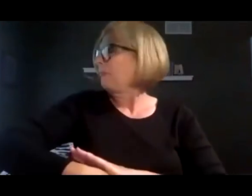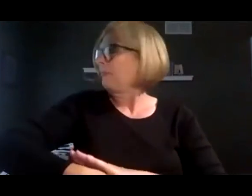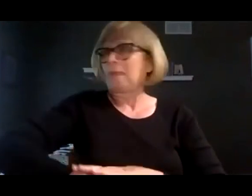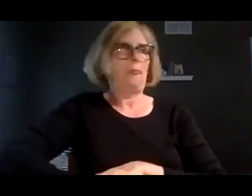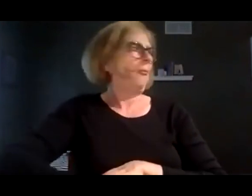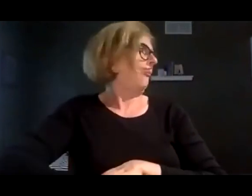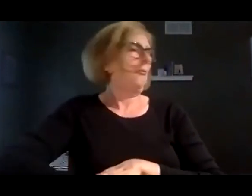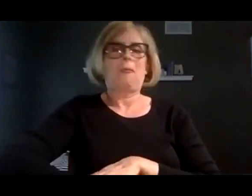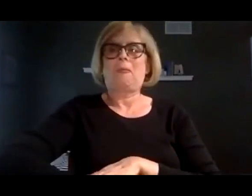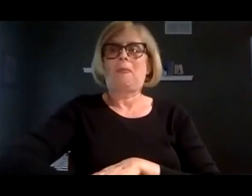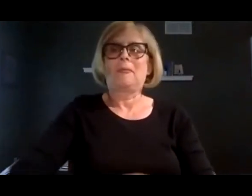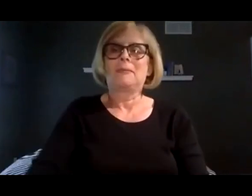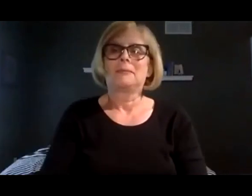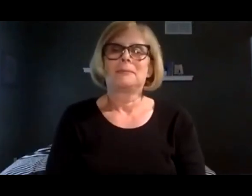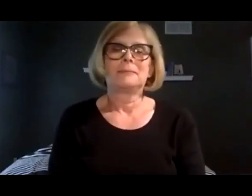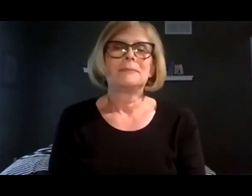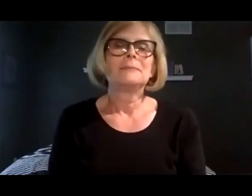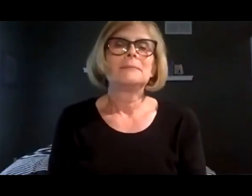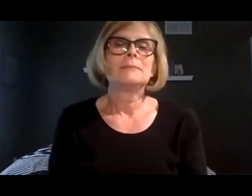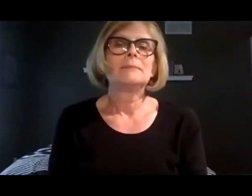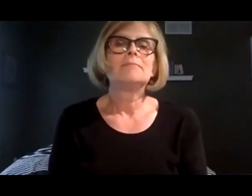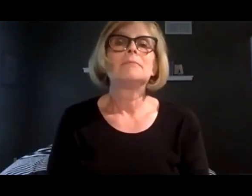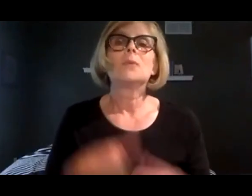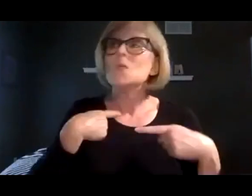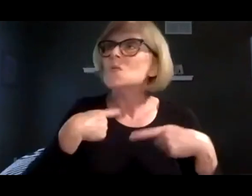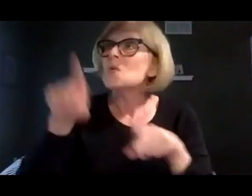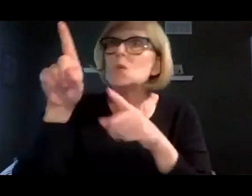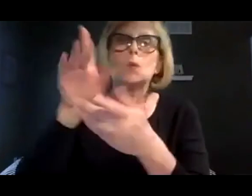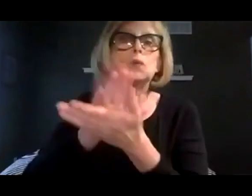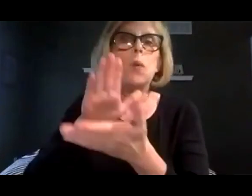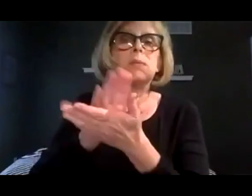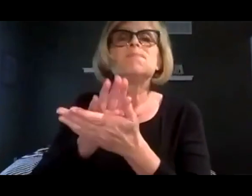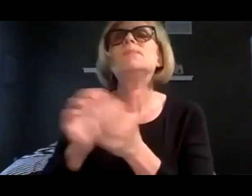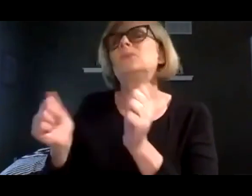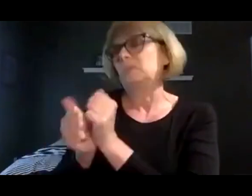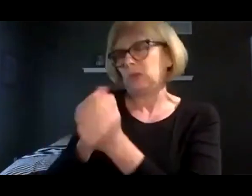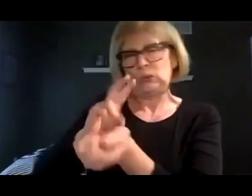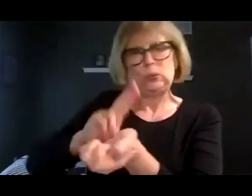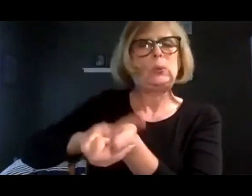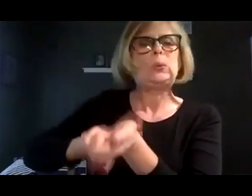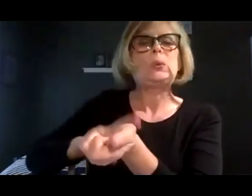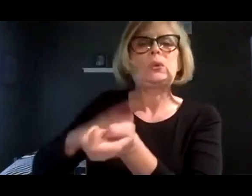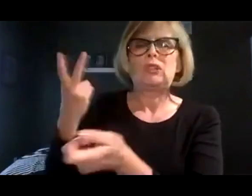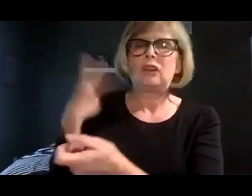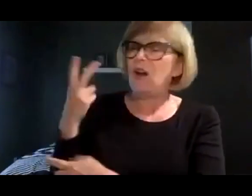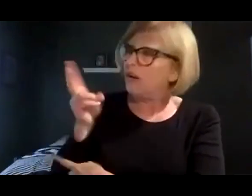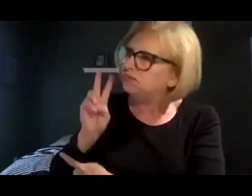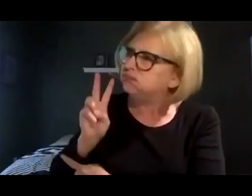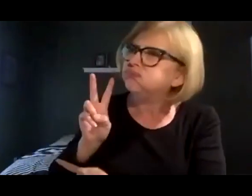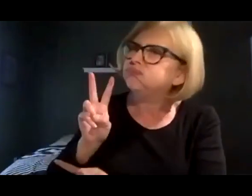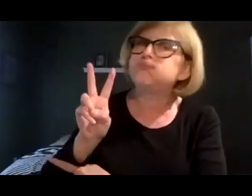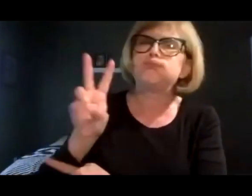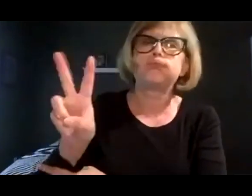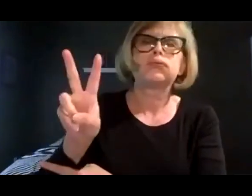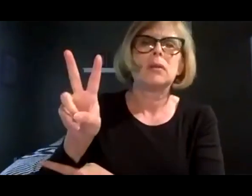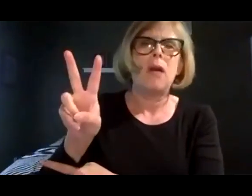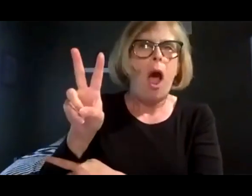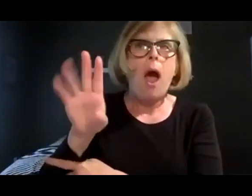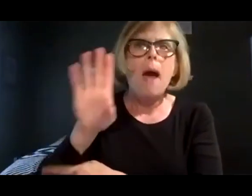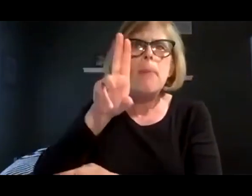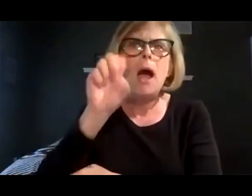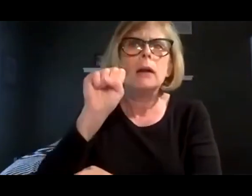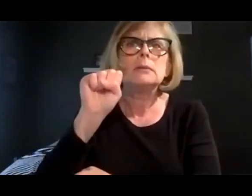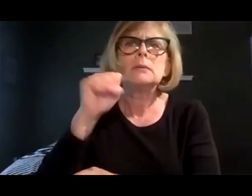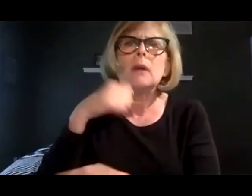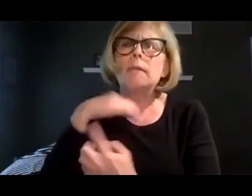I go to school with my nurse on a wheelchair friendly bus,